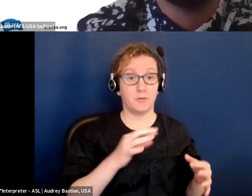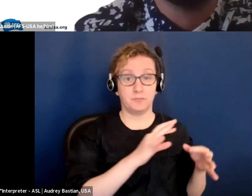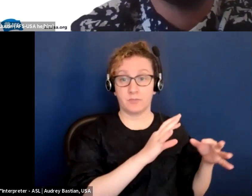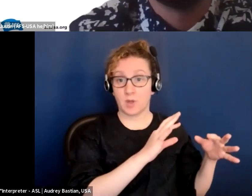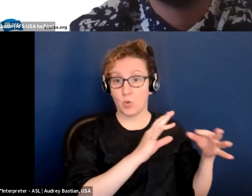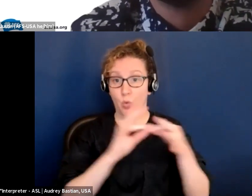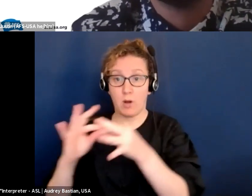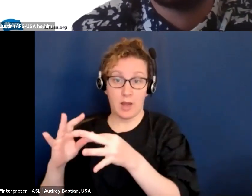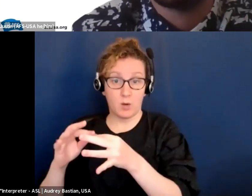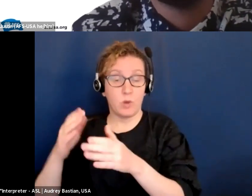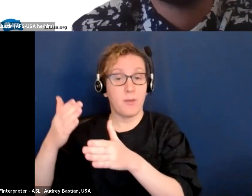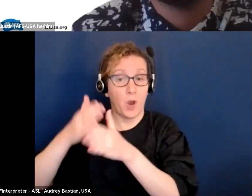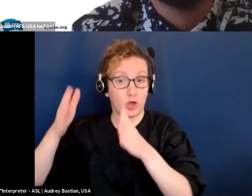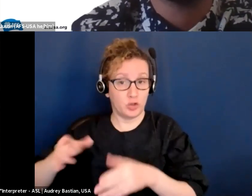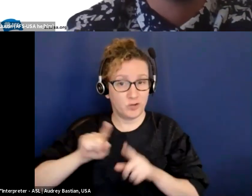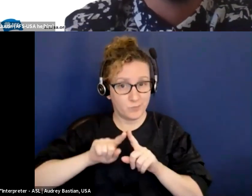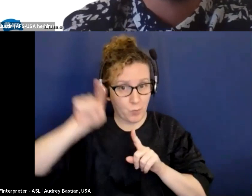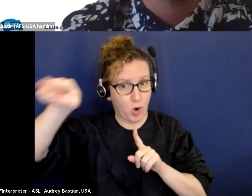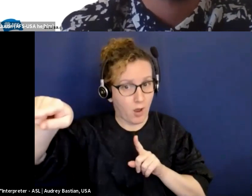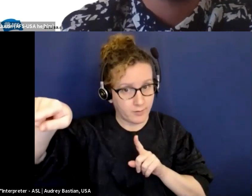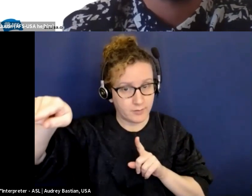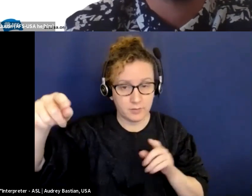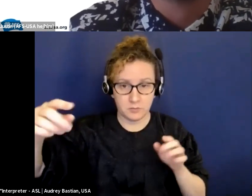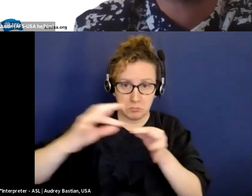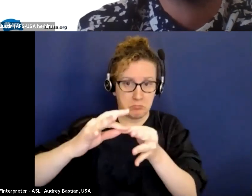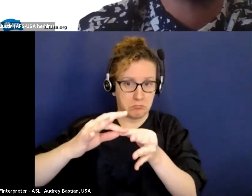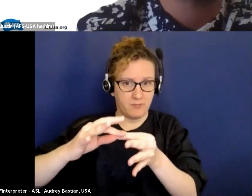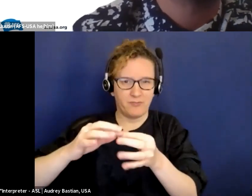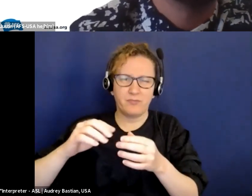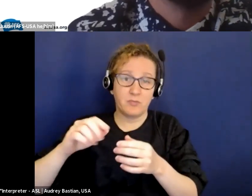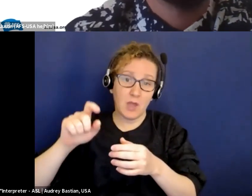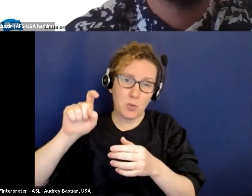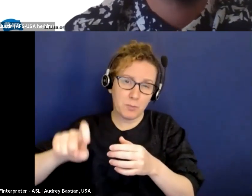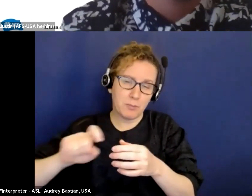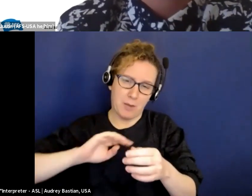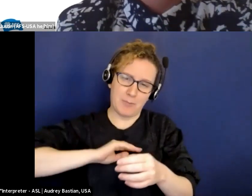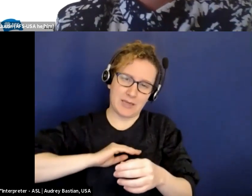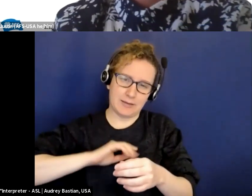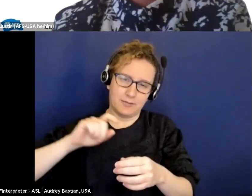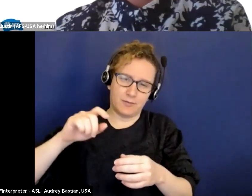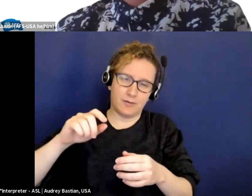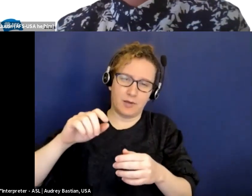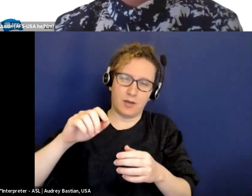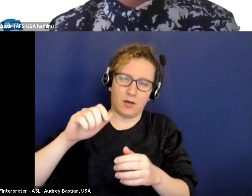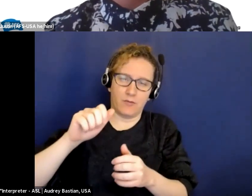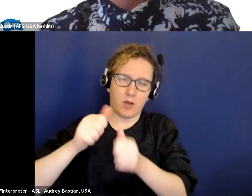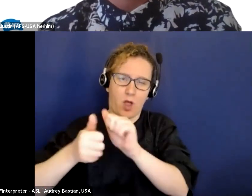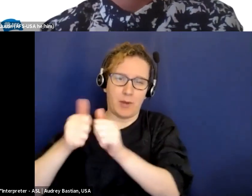able to meet those accommodation request. That is part of what we have been talking